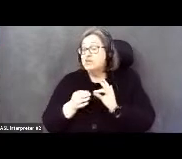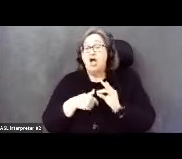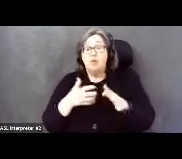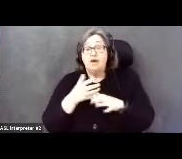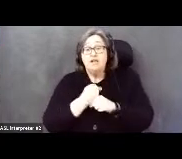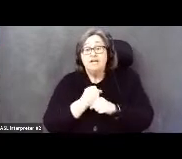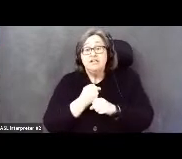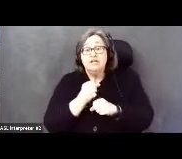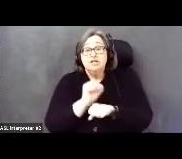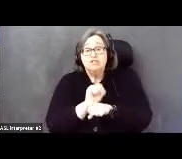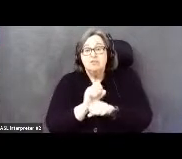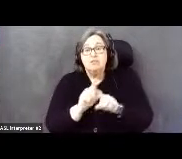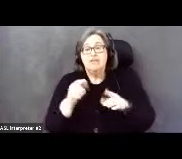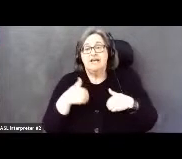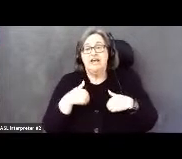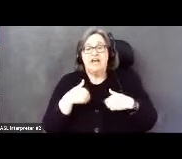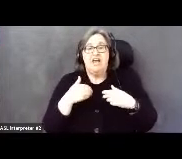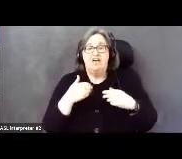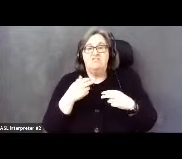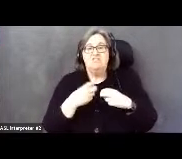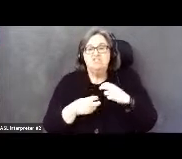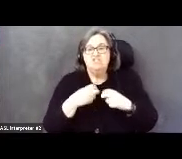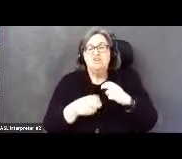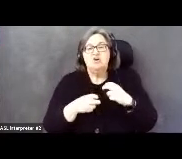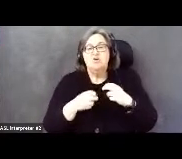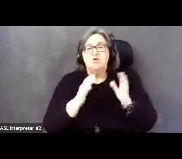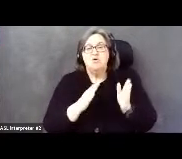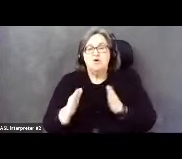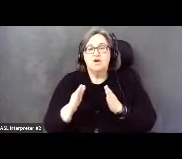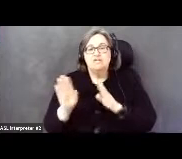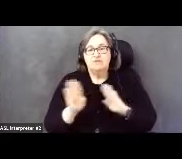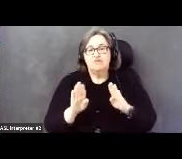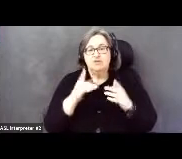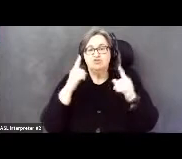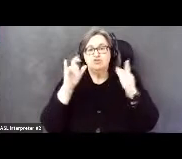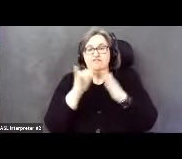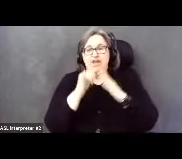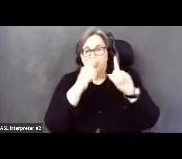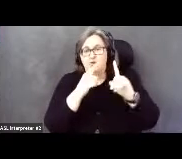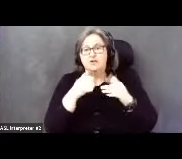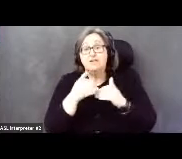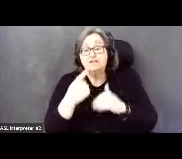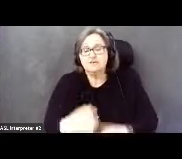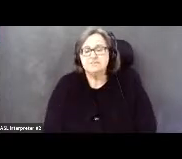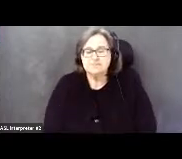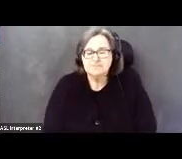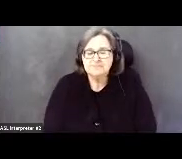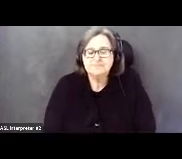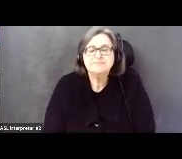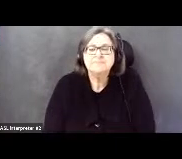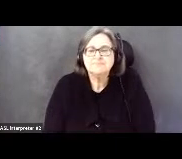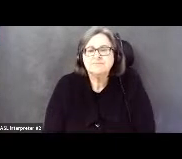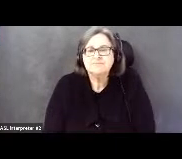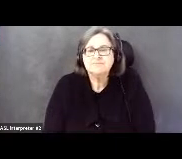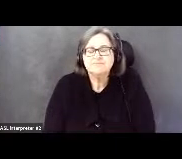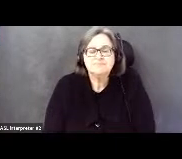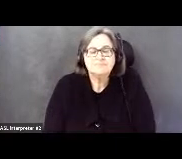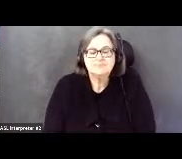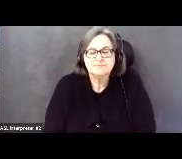difficulty organizing their behavior to achieve that goal. Next one please. So there's now